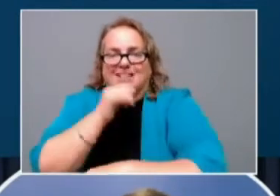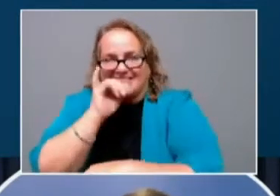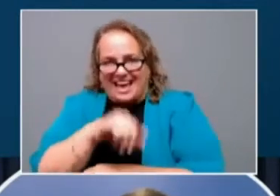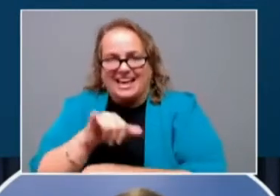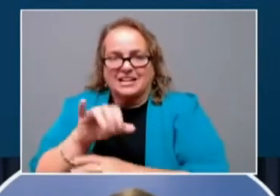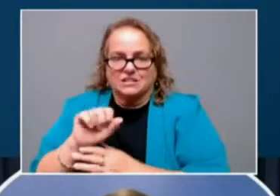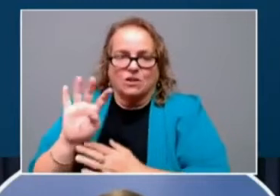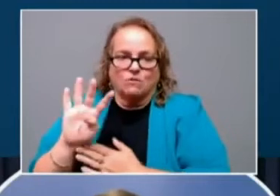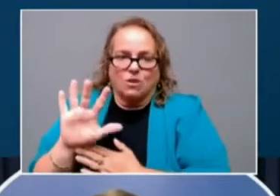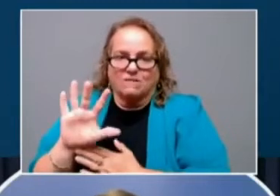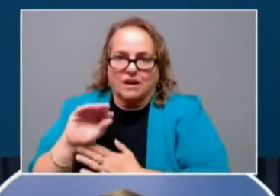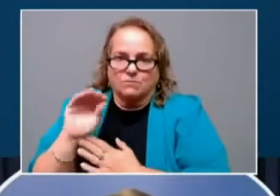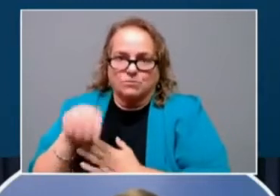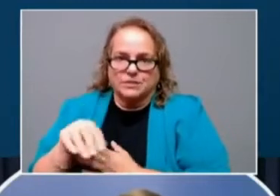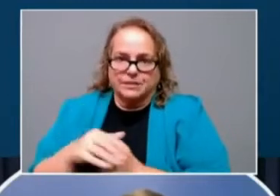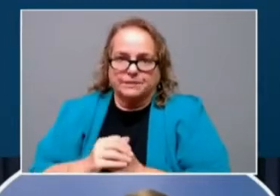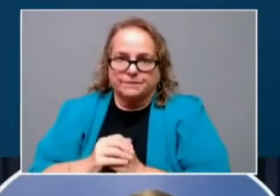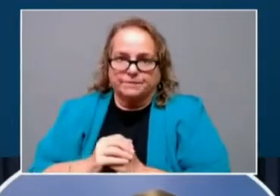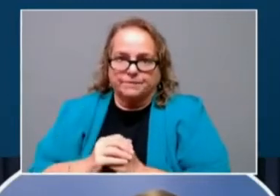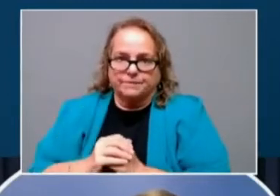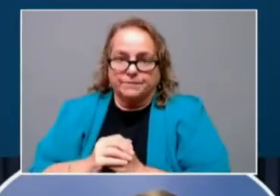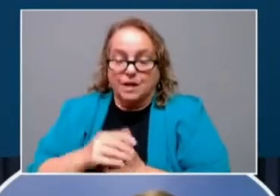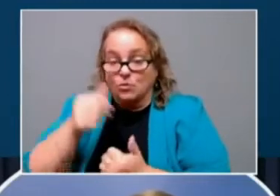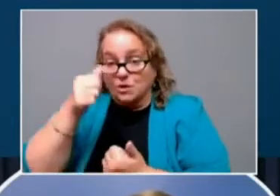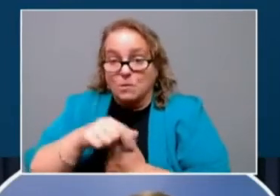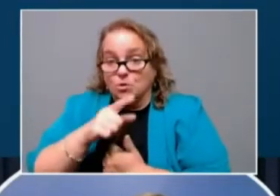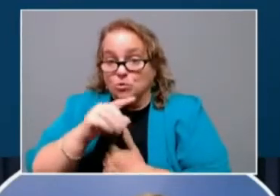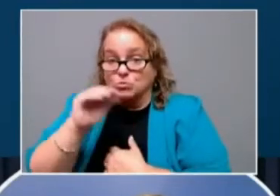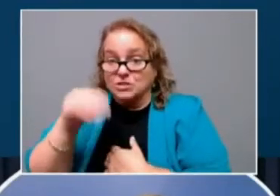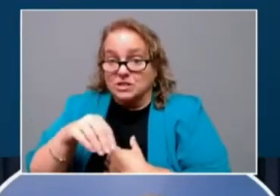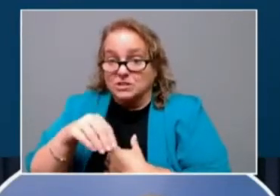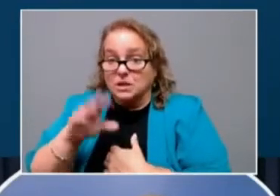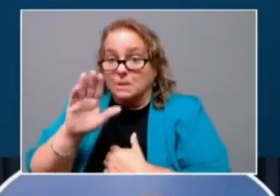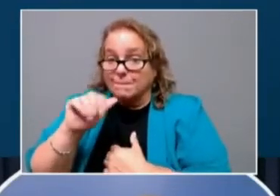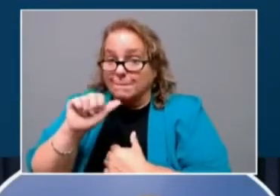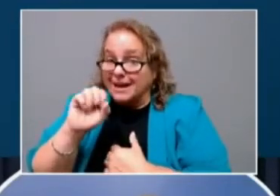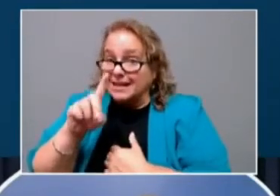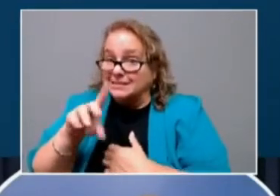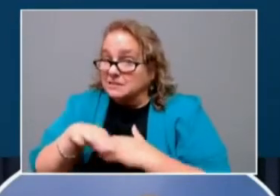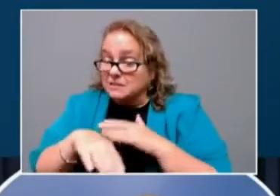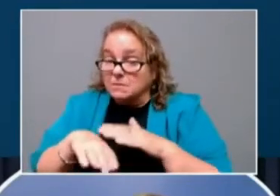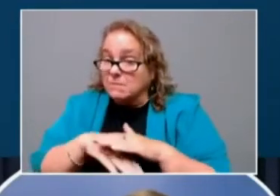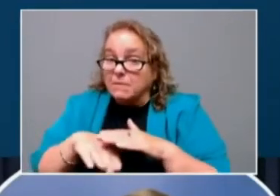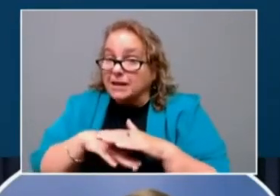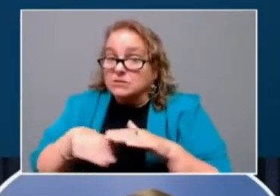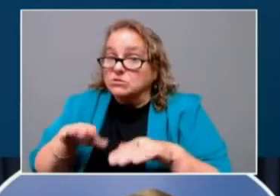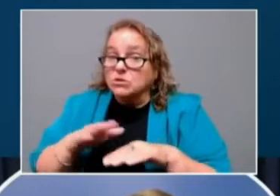Now remember these are percentages based on um The most accurate data